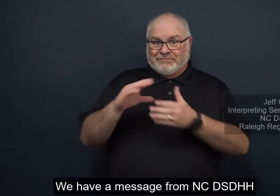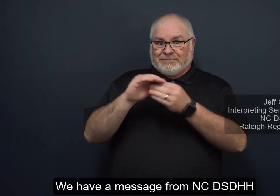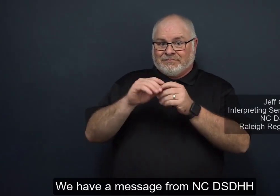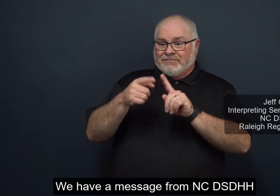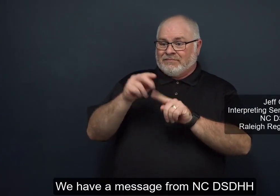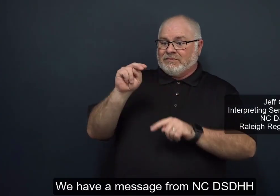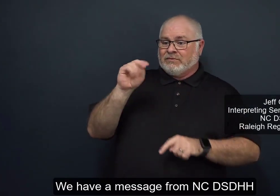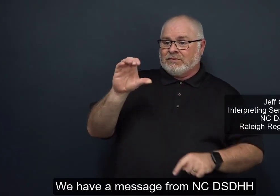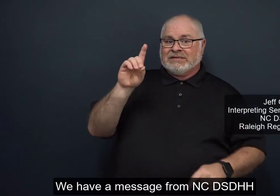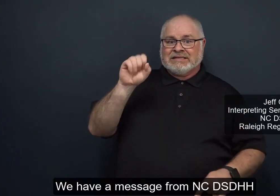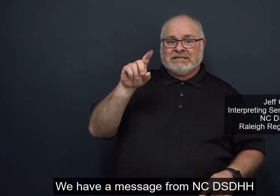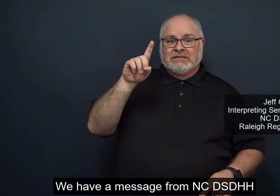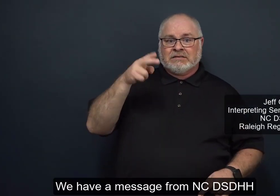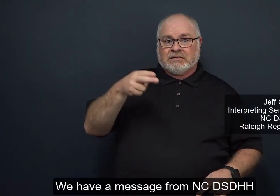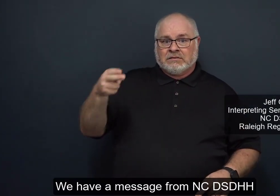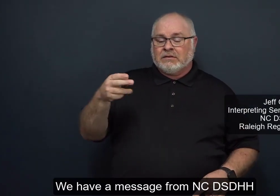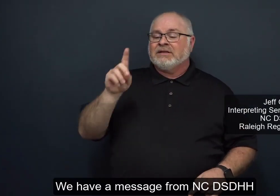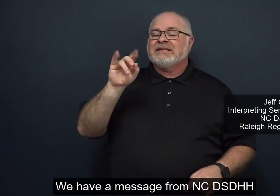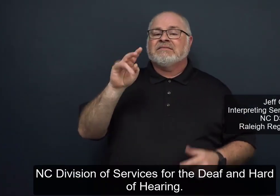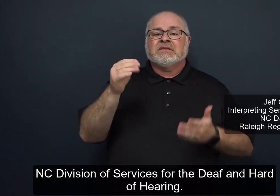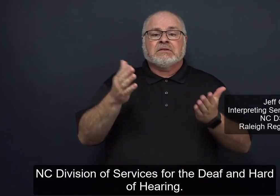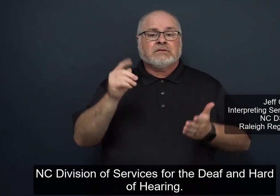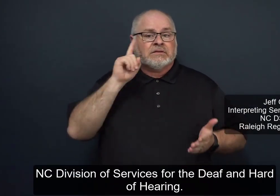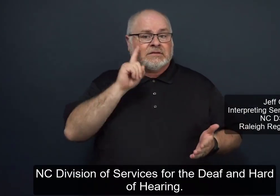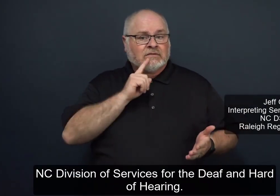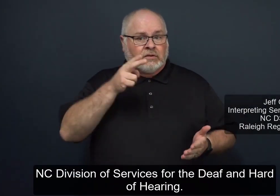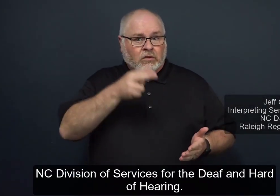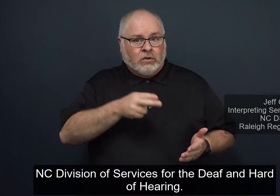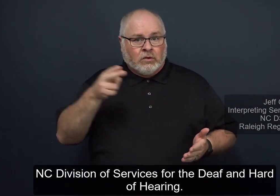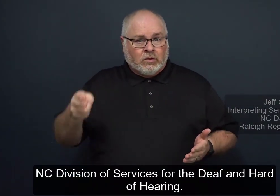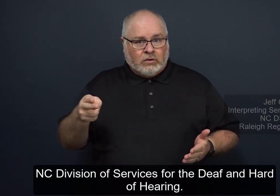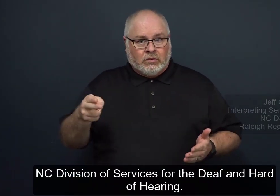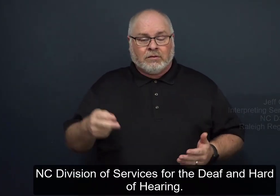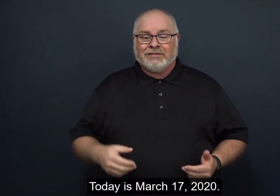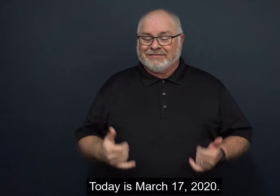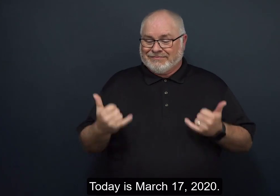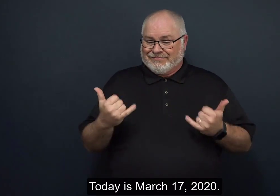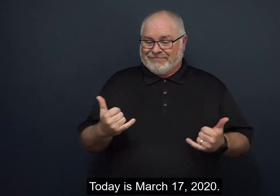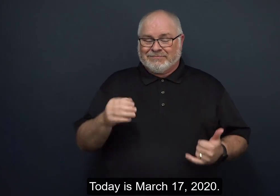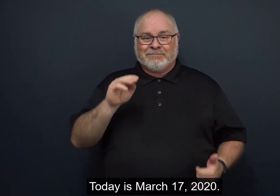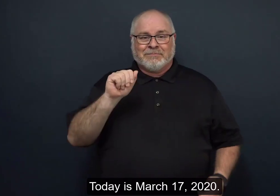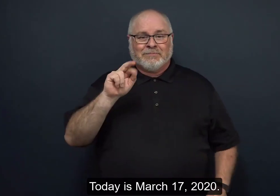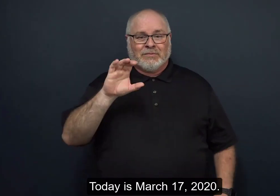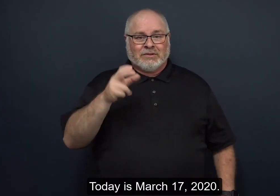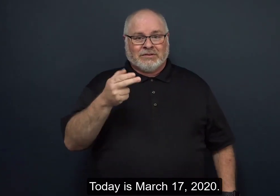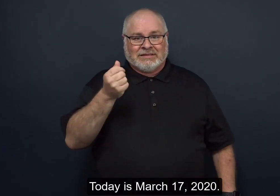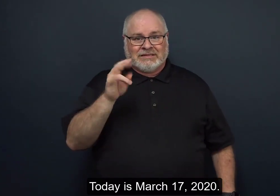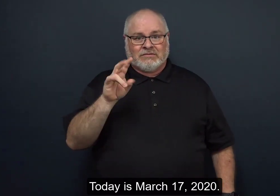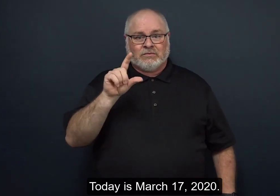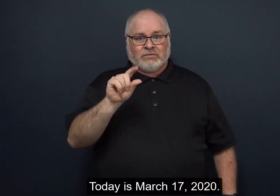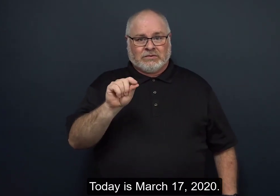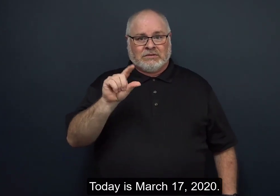We have a message from NC DSDHH NC Division of Services for the Deaf and Hard of Hearing. Today is March 17, 2020.